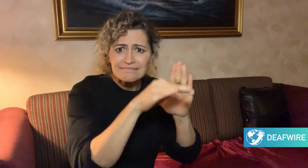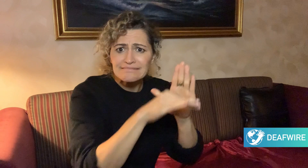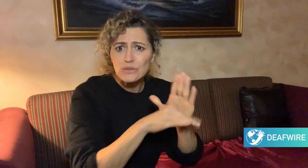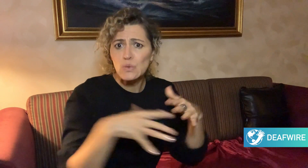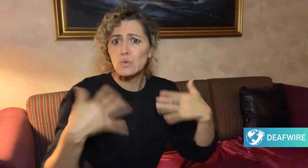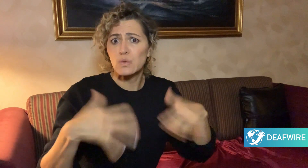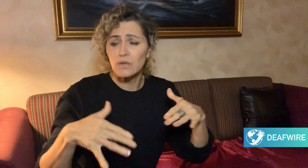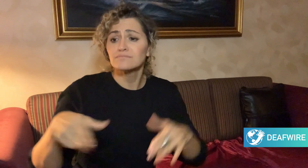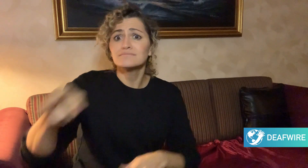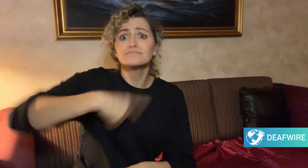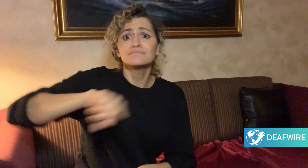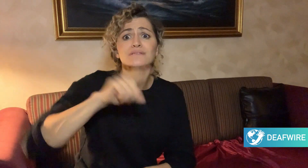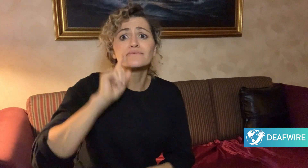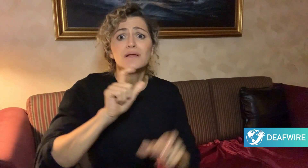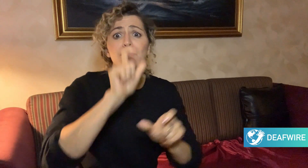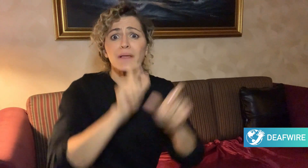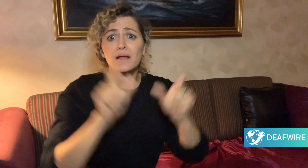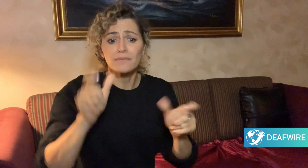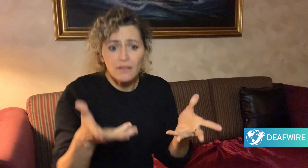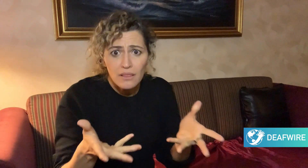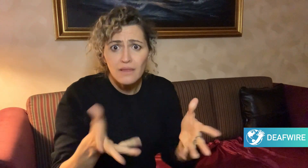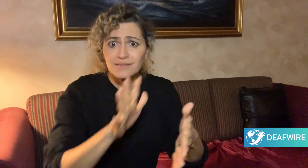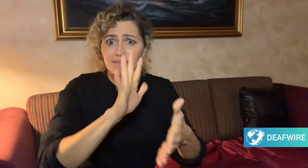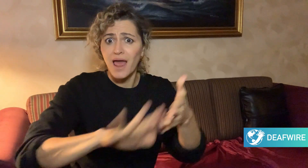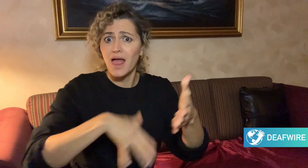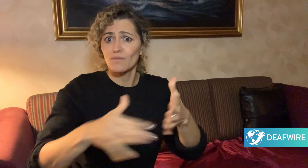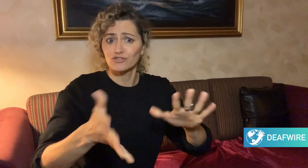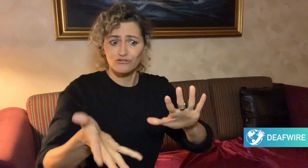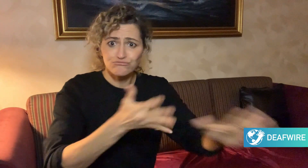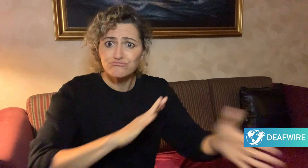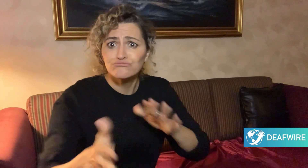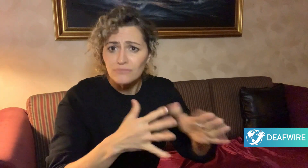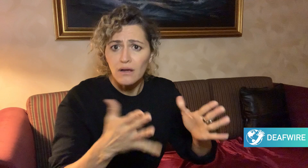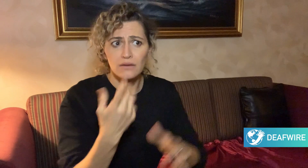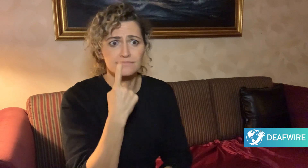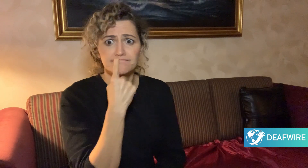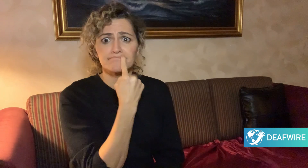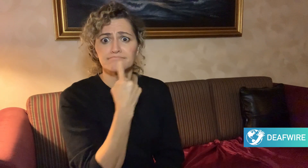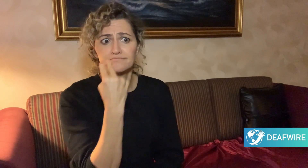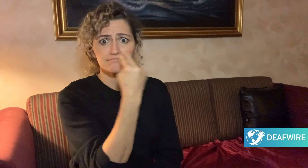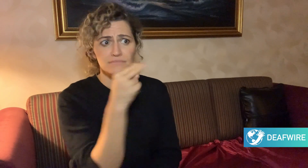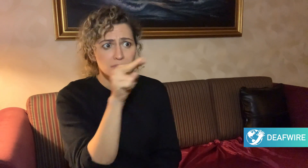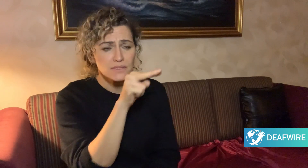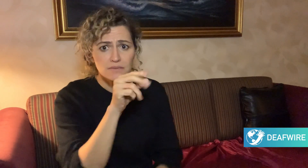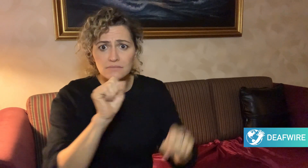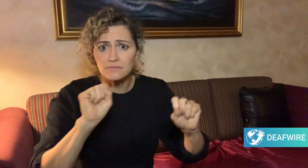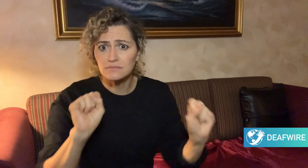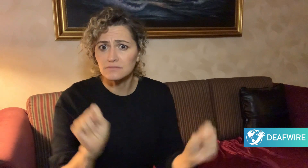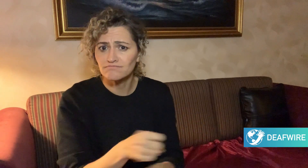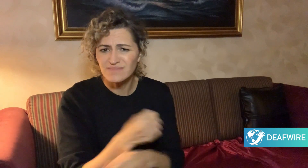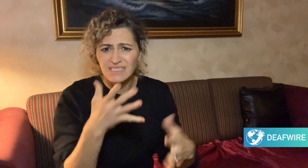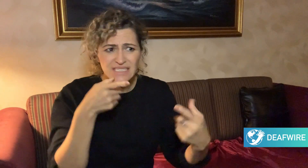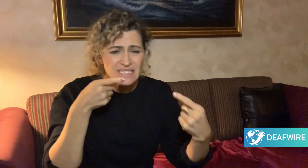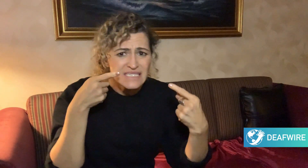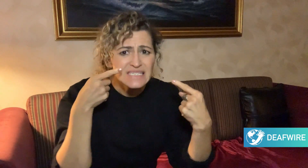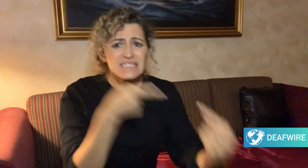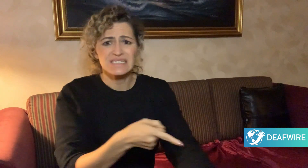Deaf people who rely on sign language and lip-reading